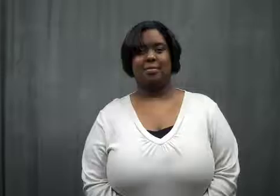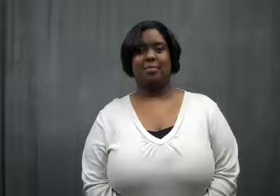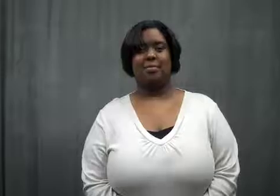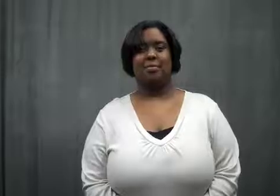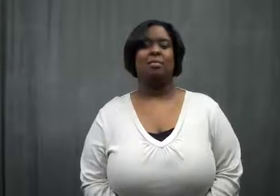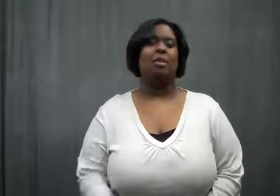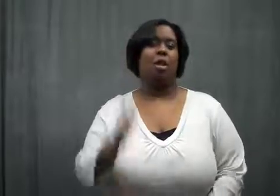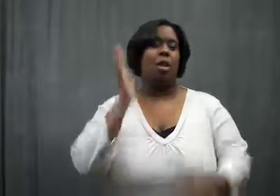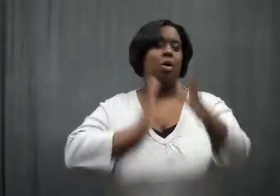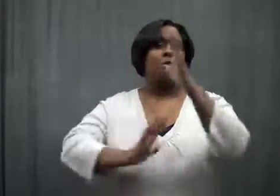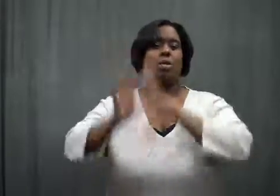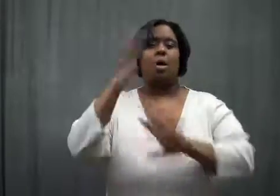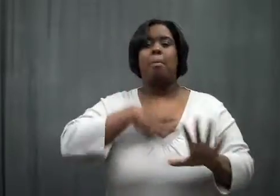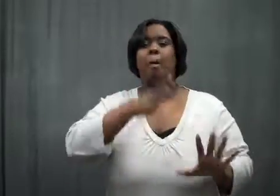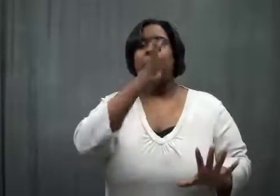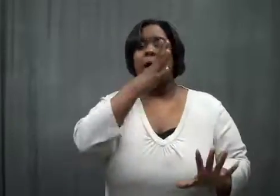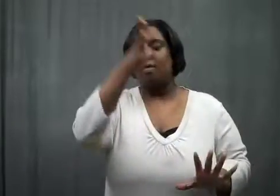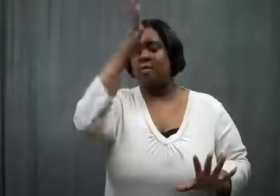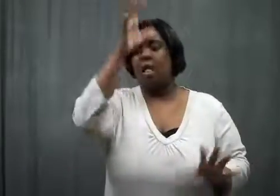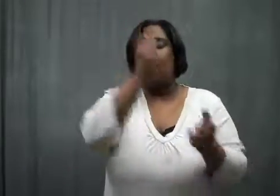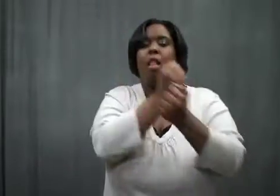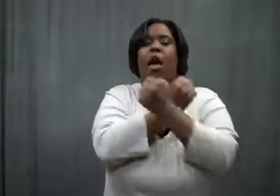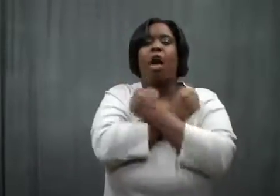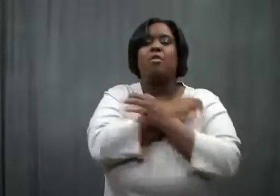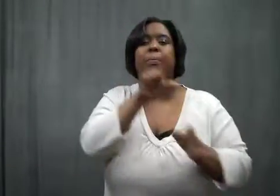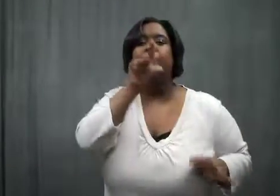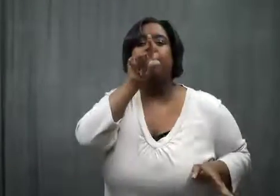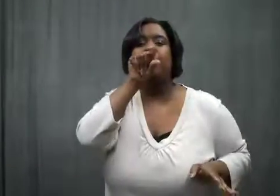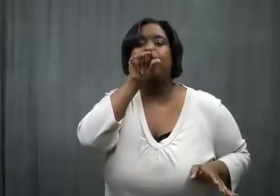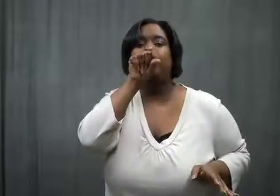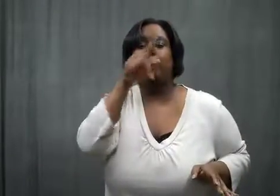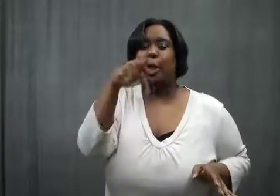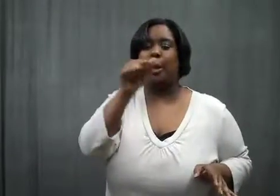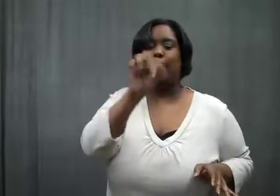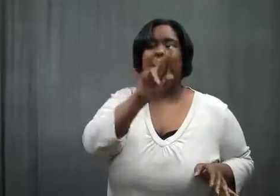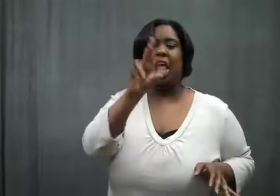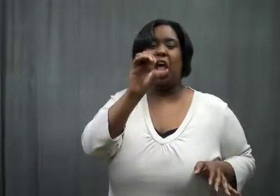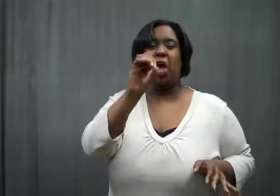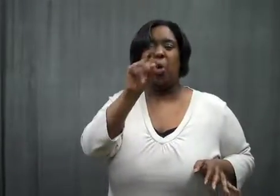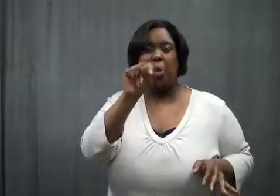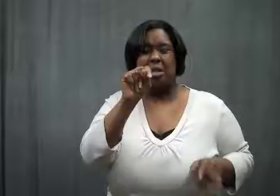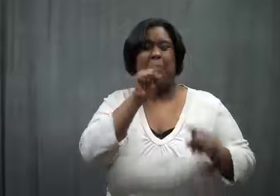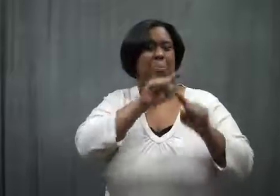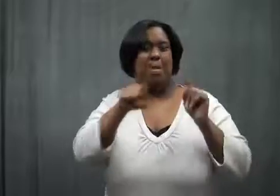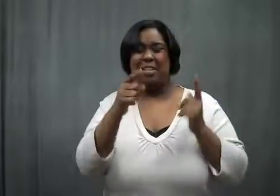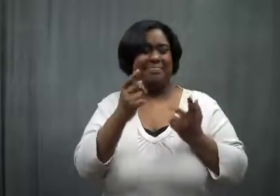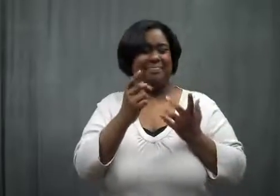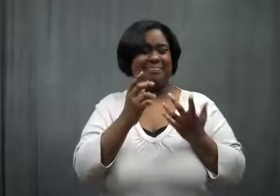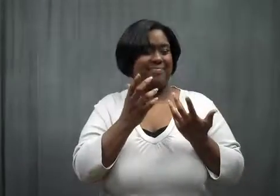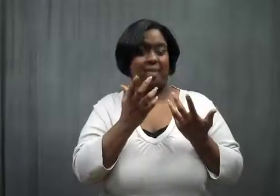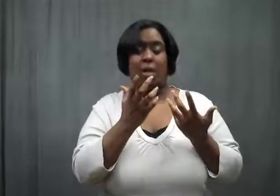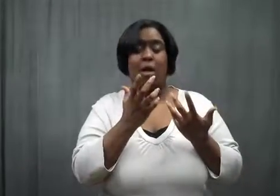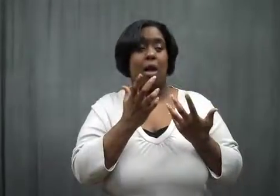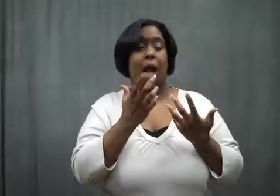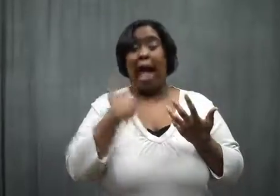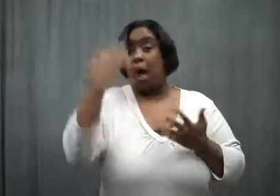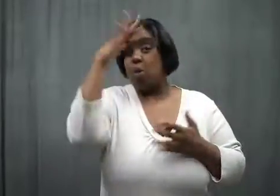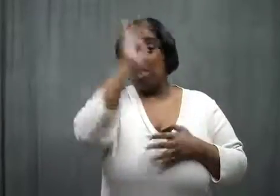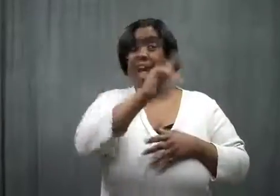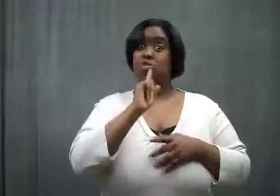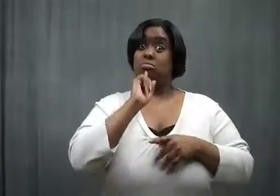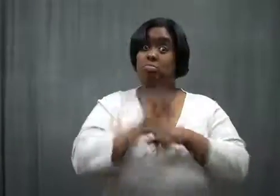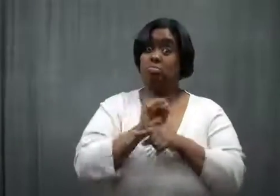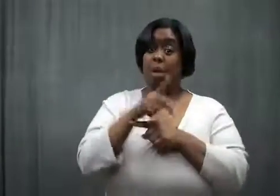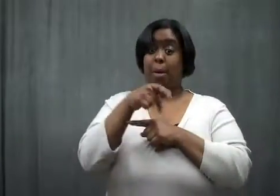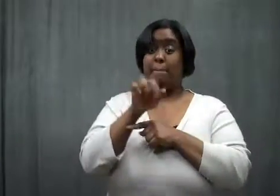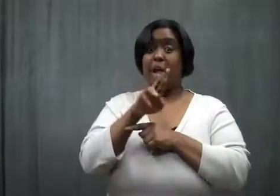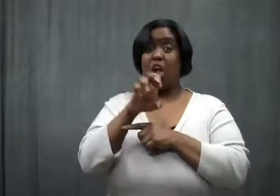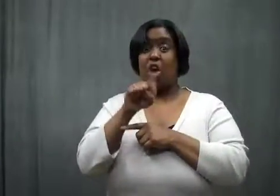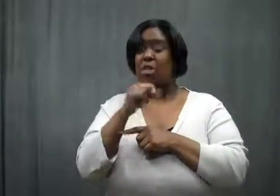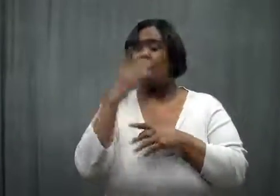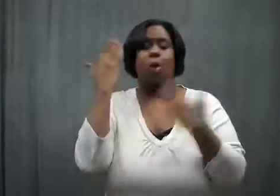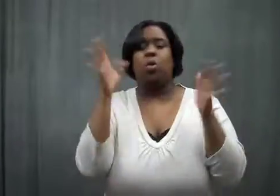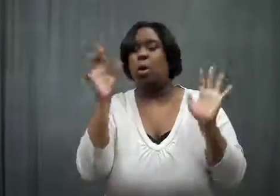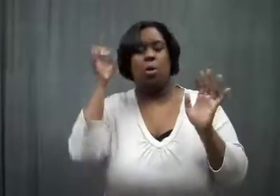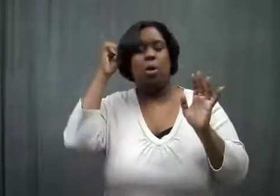A long time ago, my parents loved these parrots, I don't know if they were parrots or what.